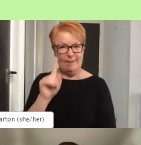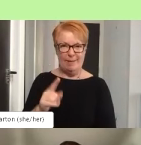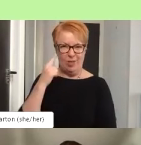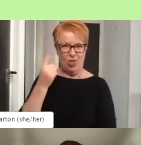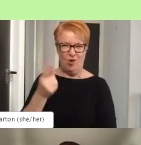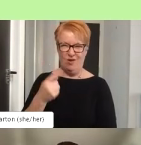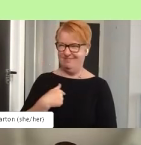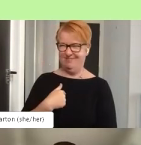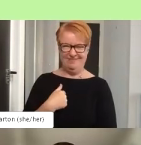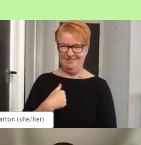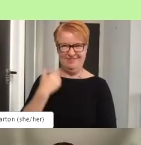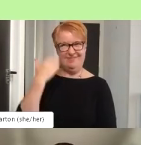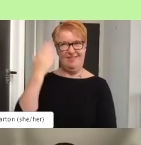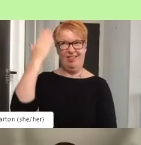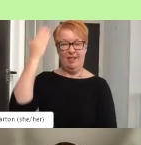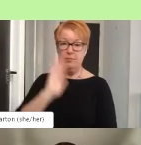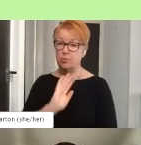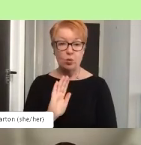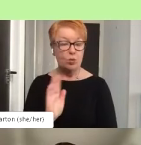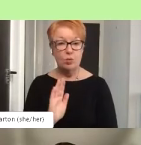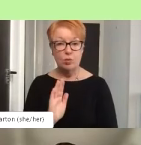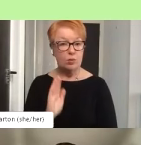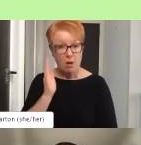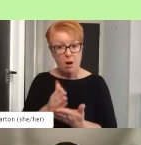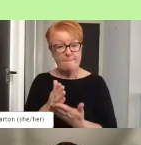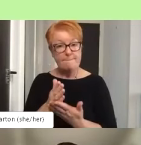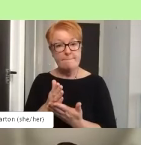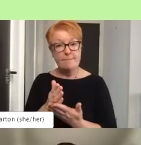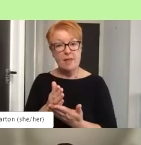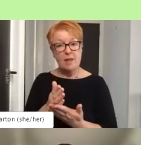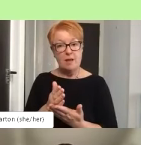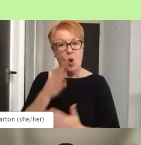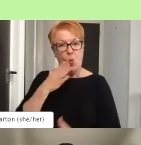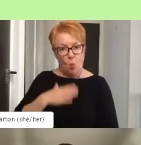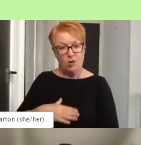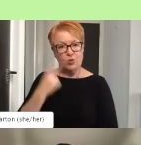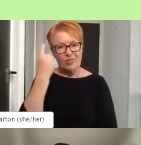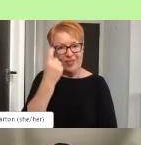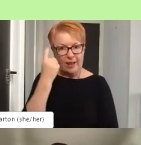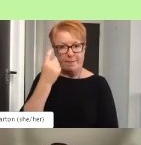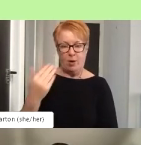fantasising was to arrive to that moment that actually responsible is transferred to the museum.